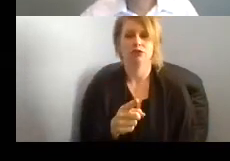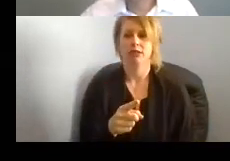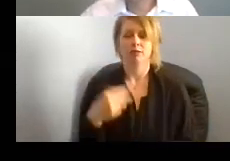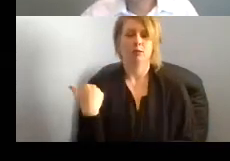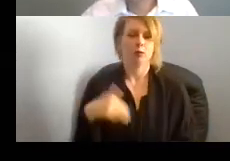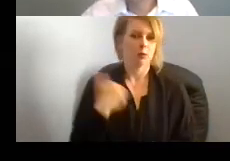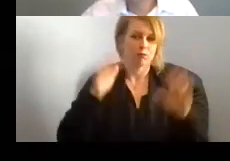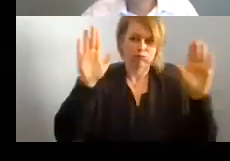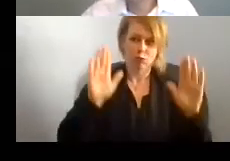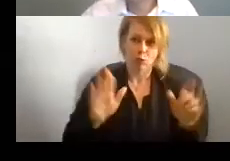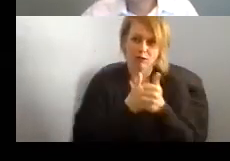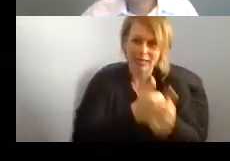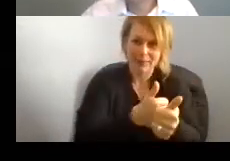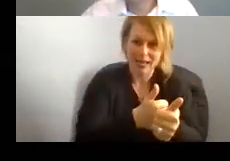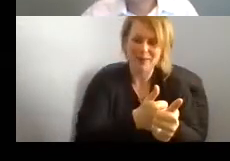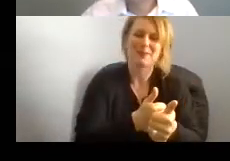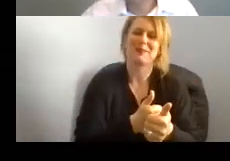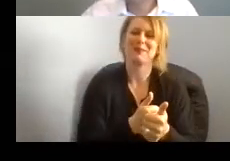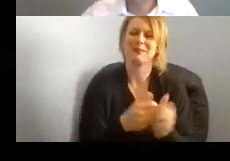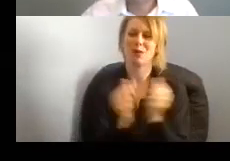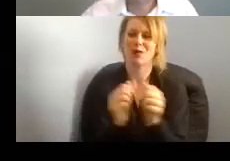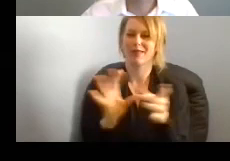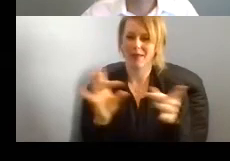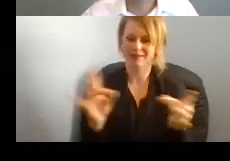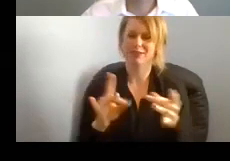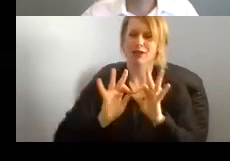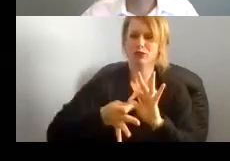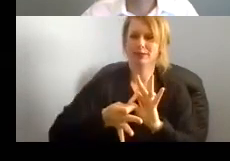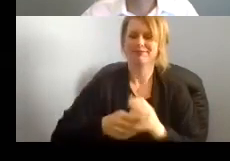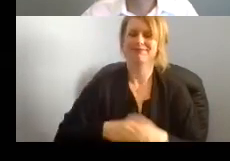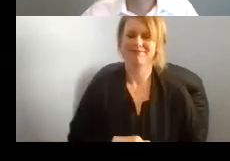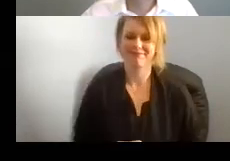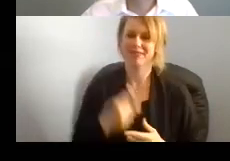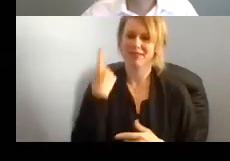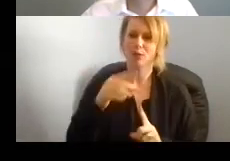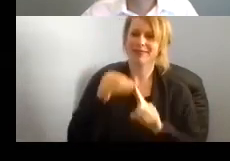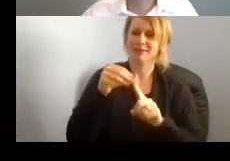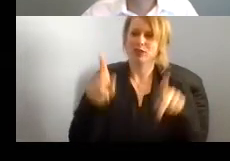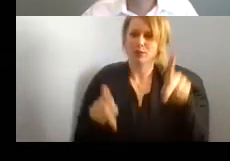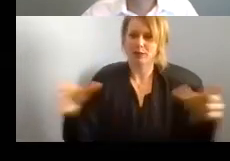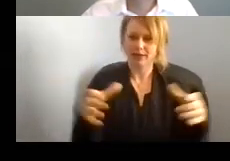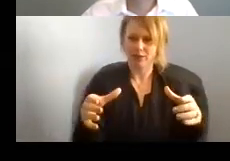keeping up and delivering the message to a special population of care providers.